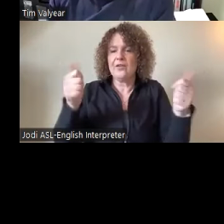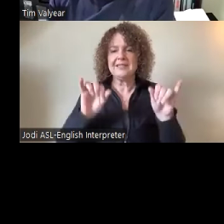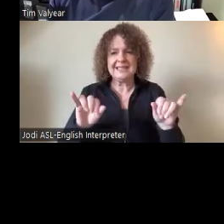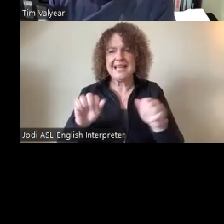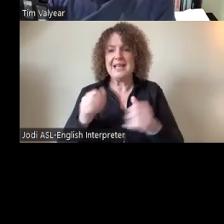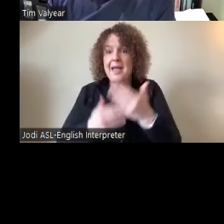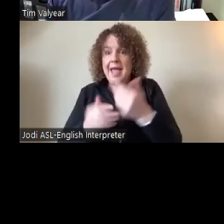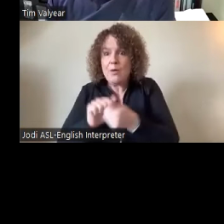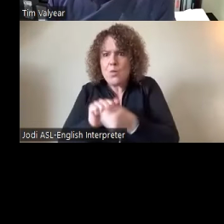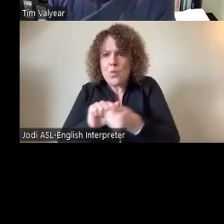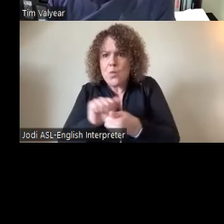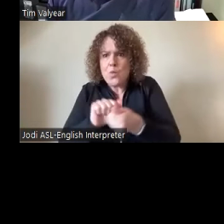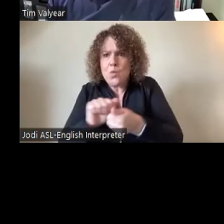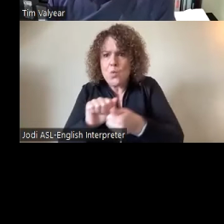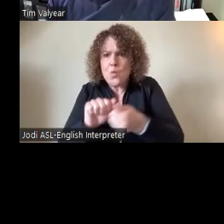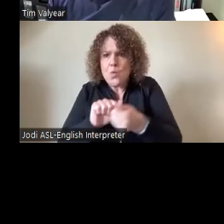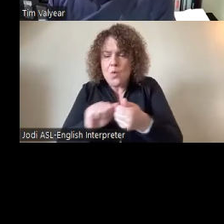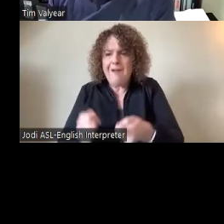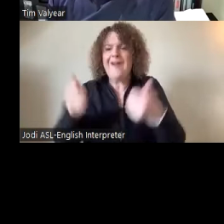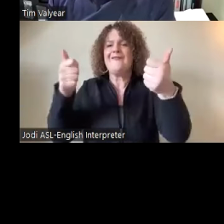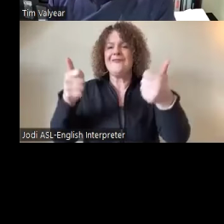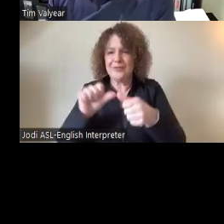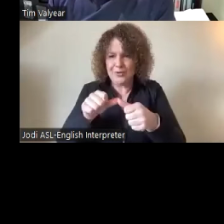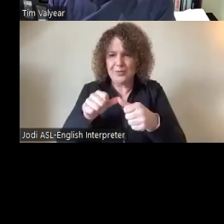are less drying. It's the friction that gets rid of